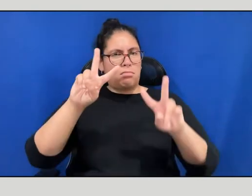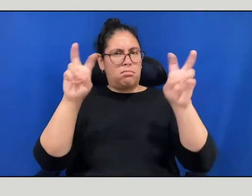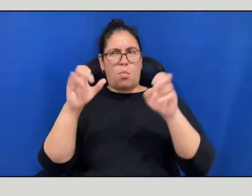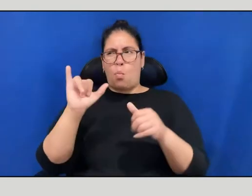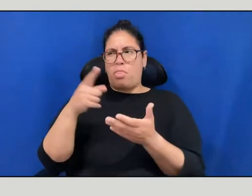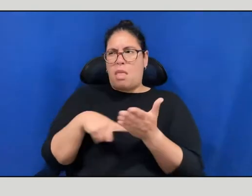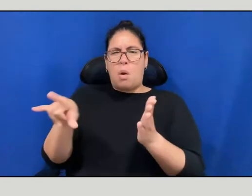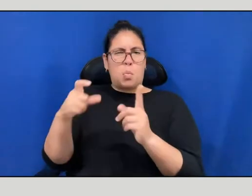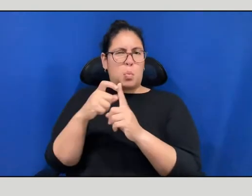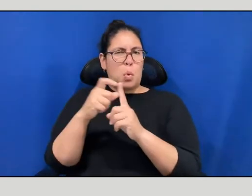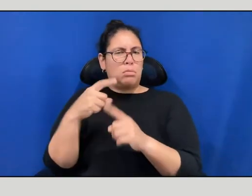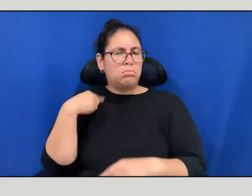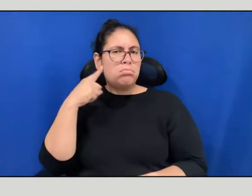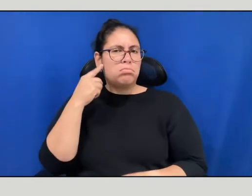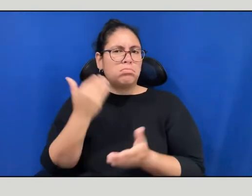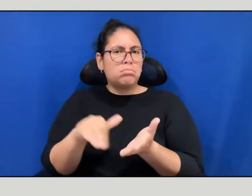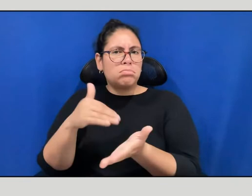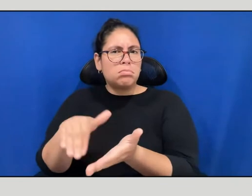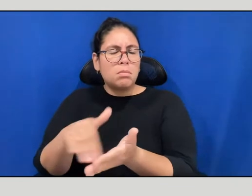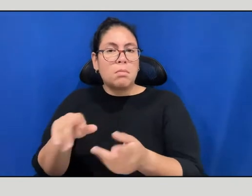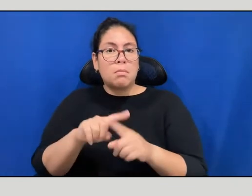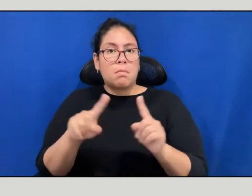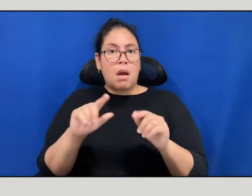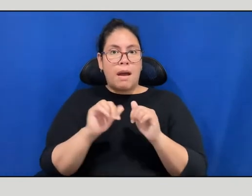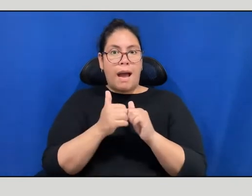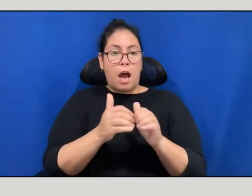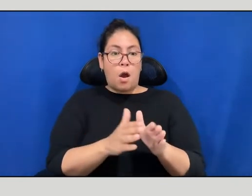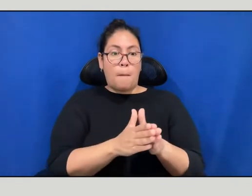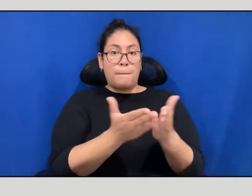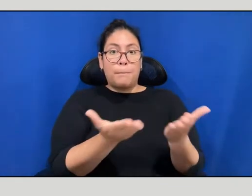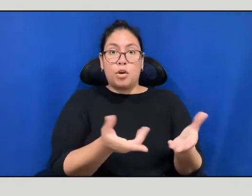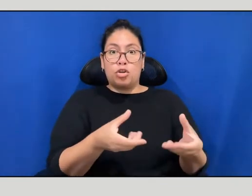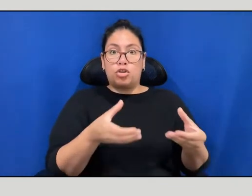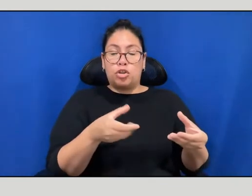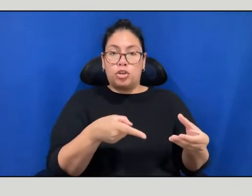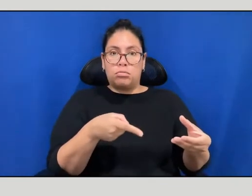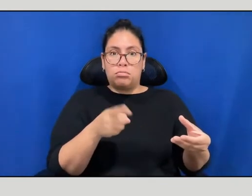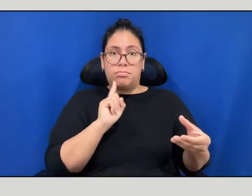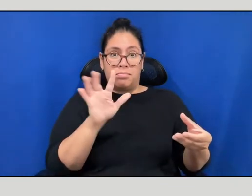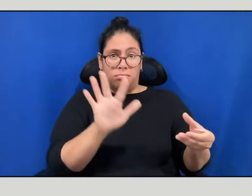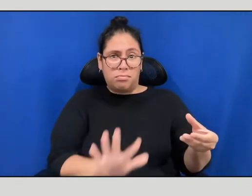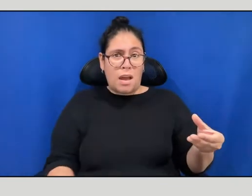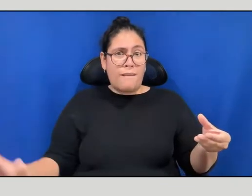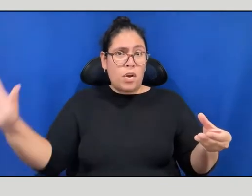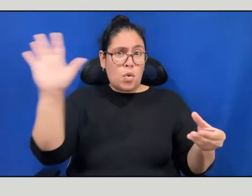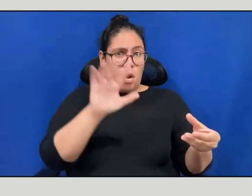about how crummy our textbooks are everywhere, right? The sense of history that we get